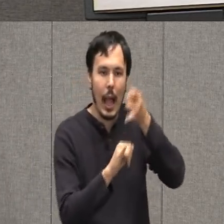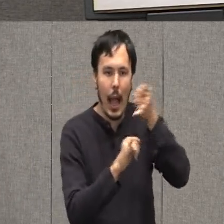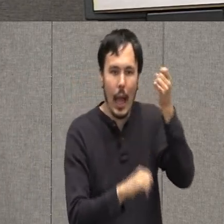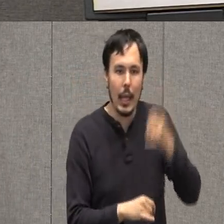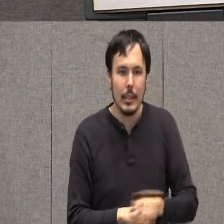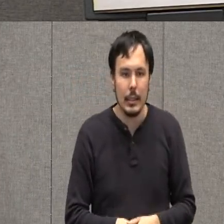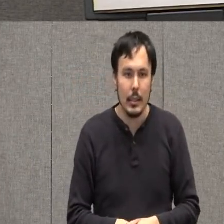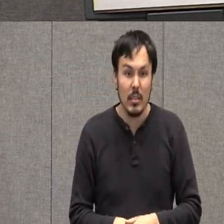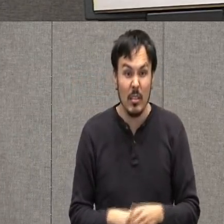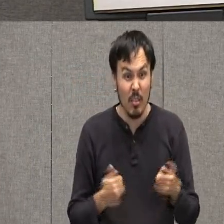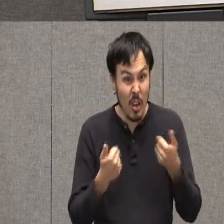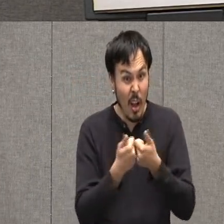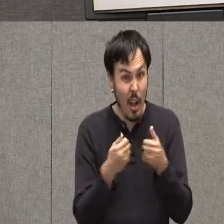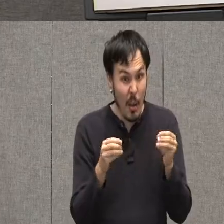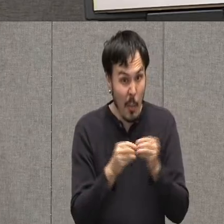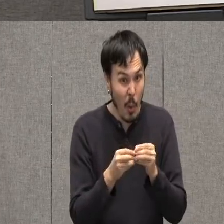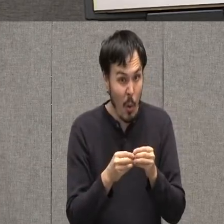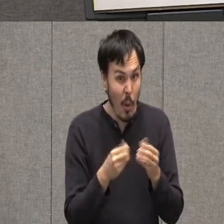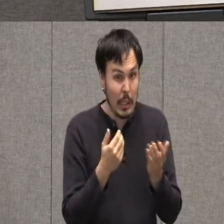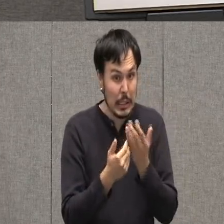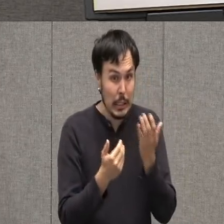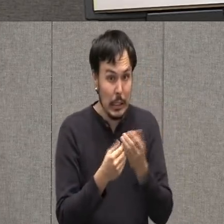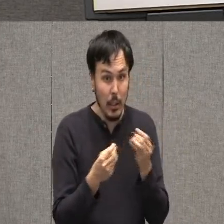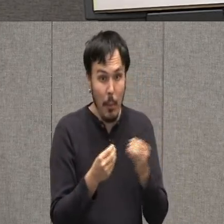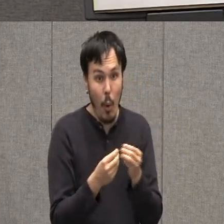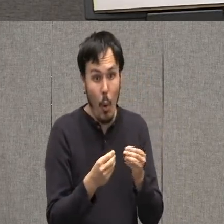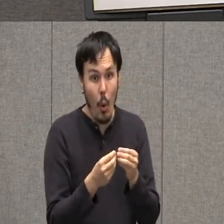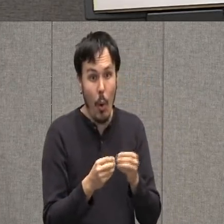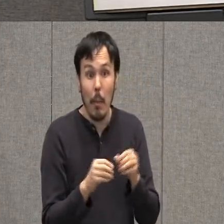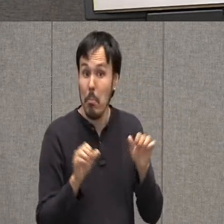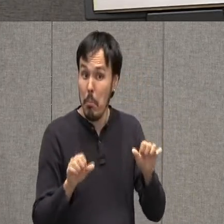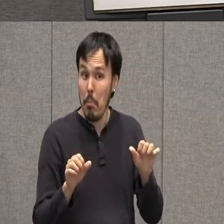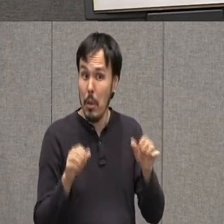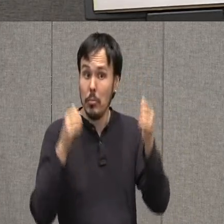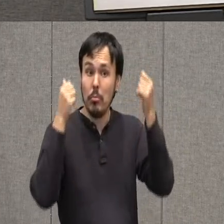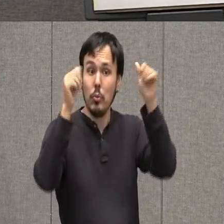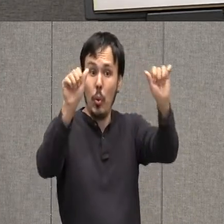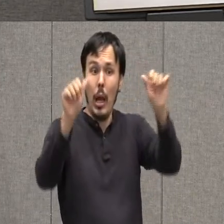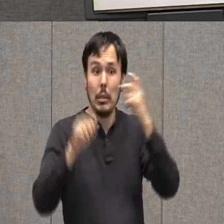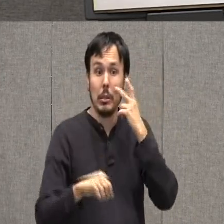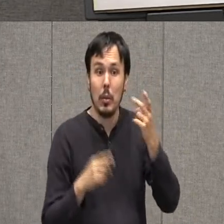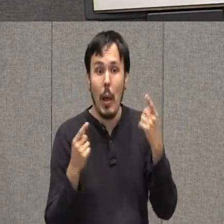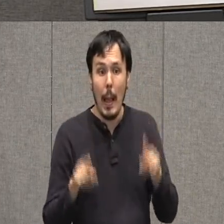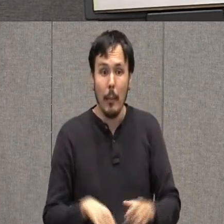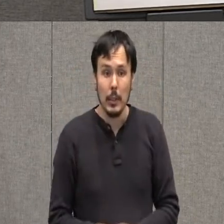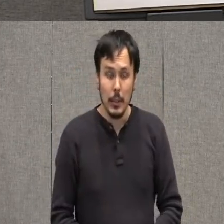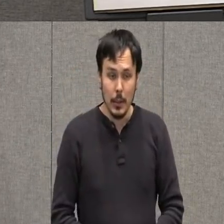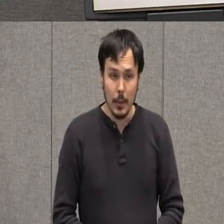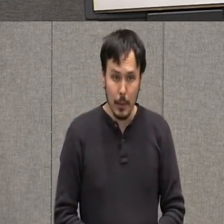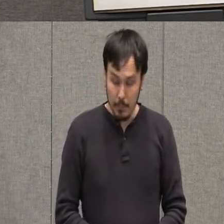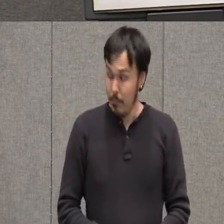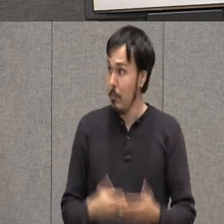Would it be harder? Would it be easier? I think maybe it's something we should try. [Ley] We should try it. Let's try it out and see how it goes.